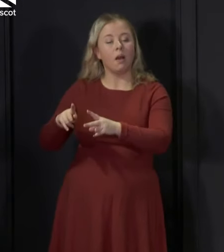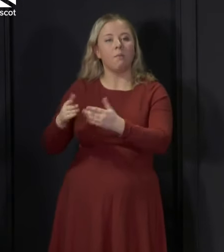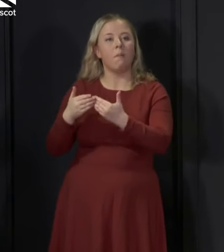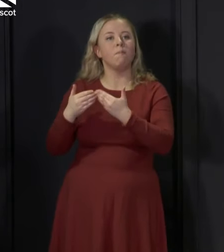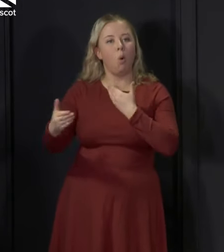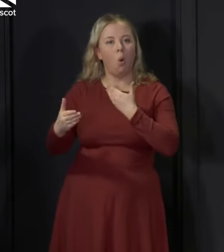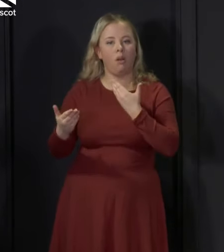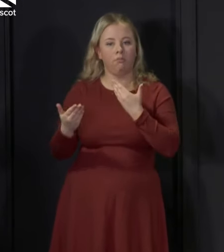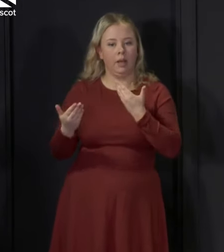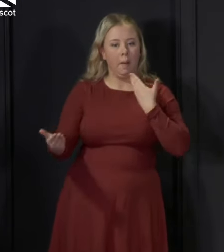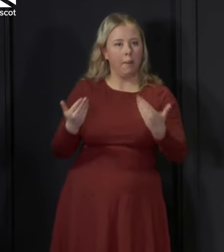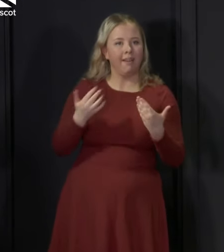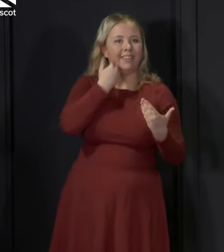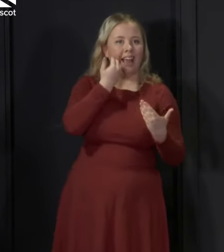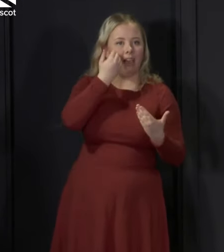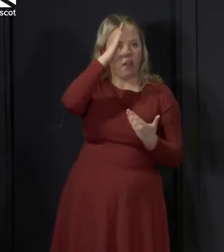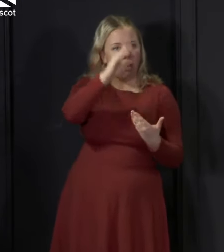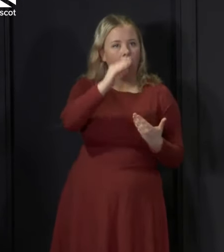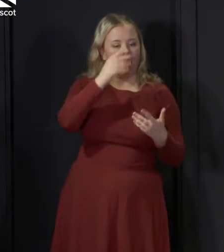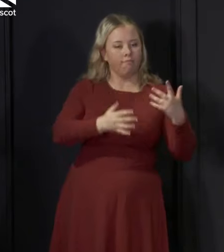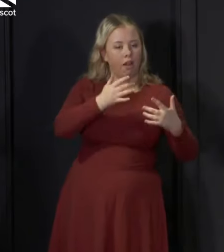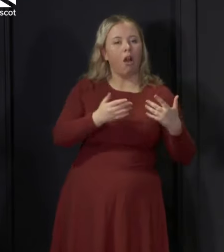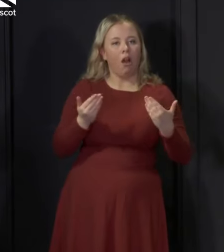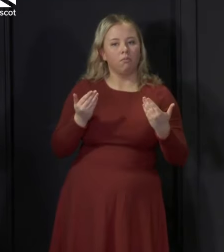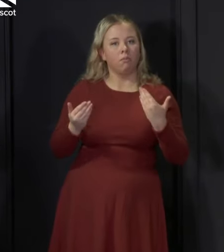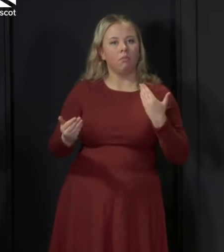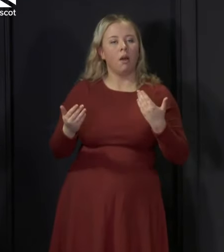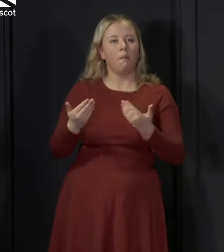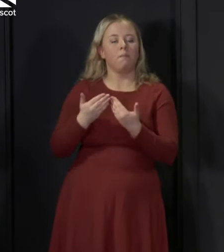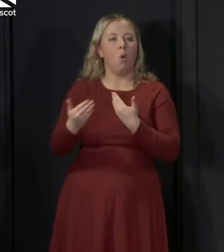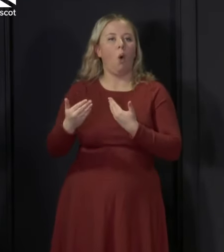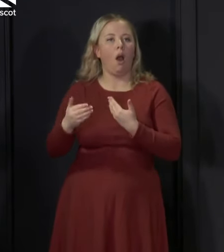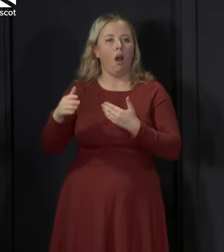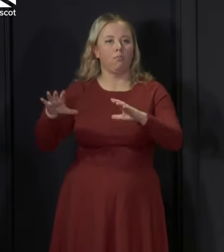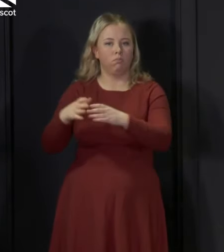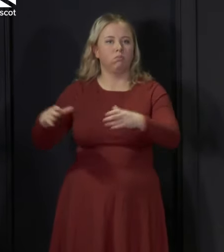daily system, when you compare the two figures according to the same date. But it is more